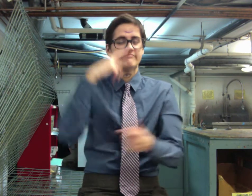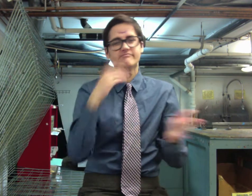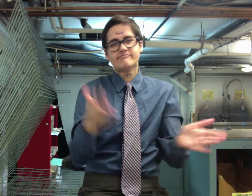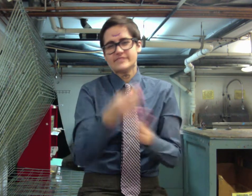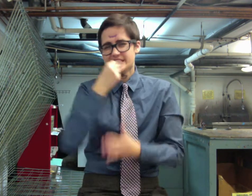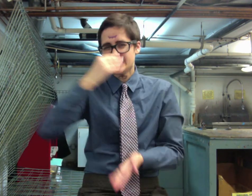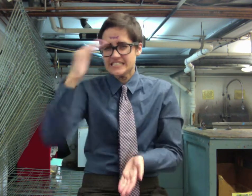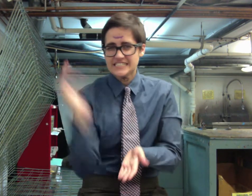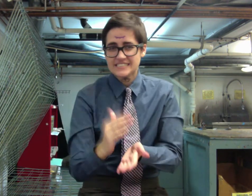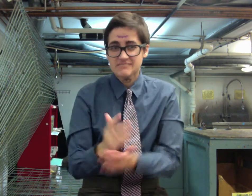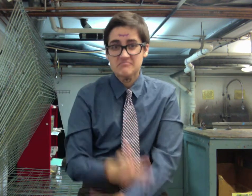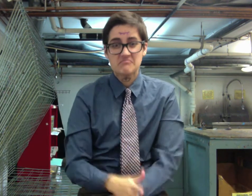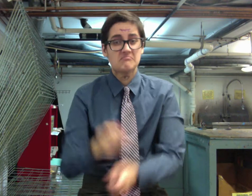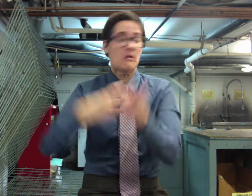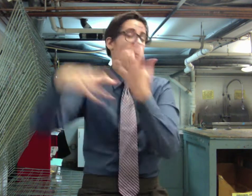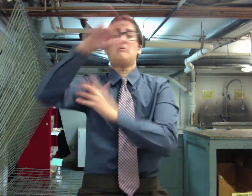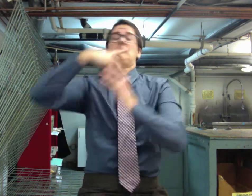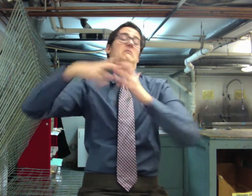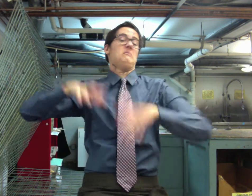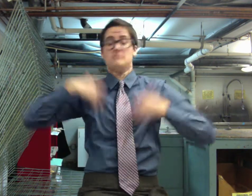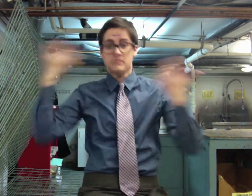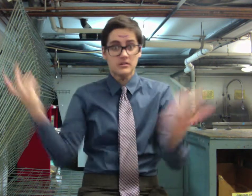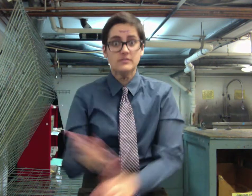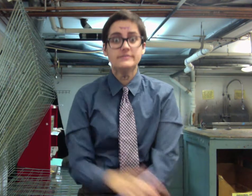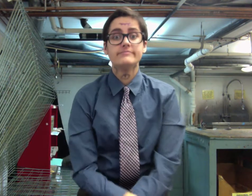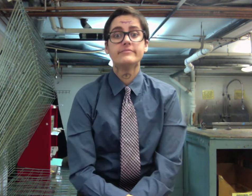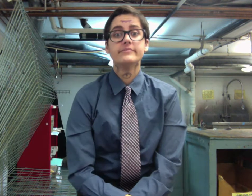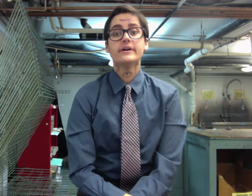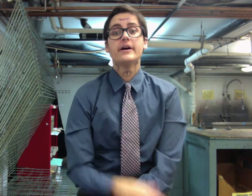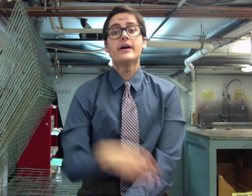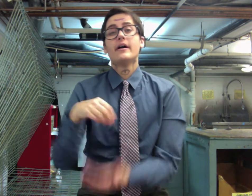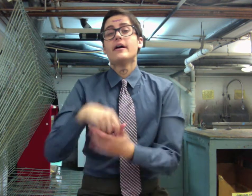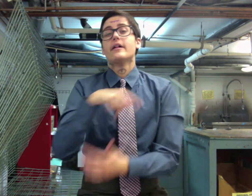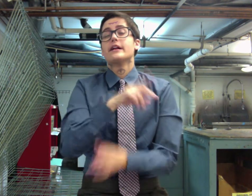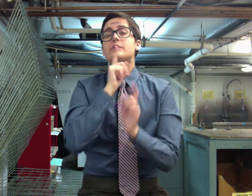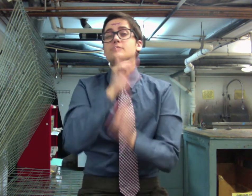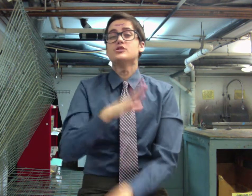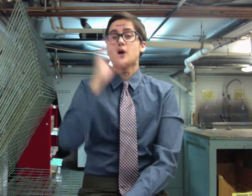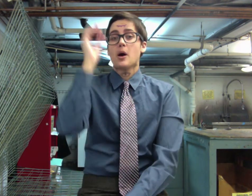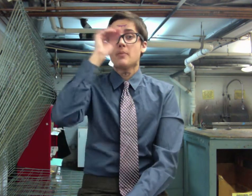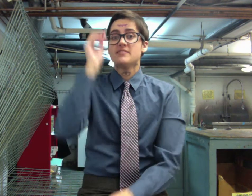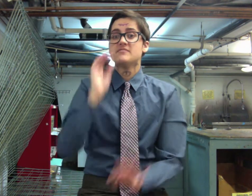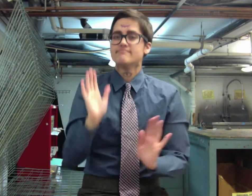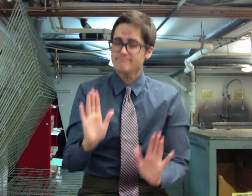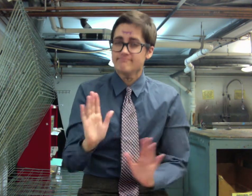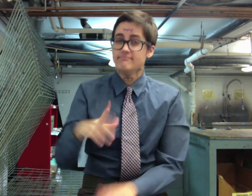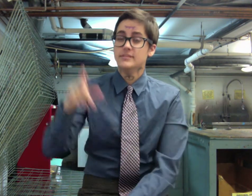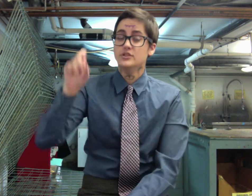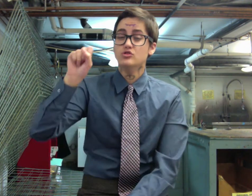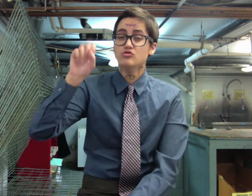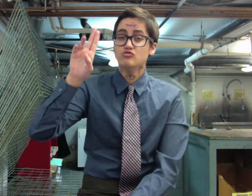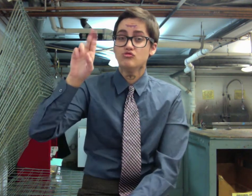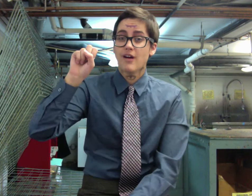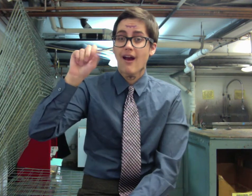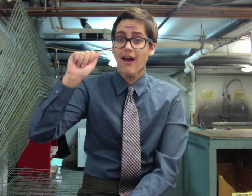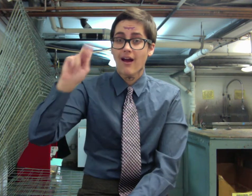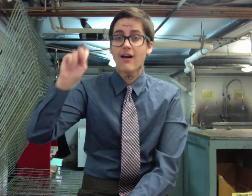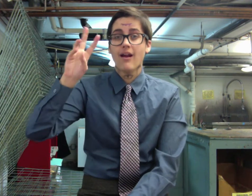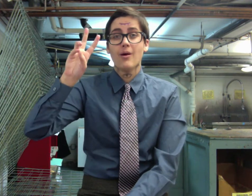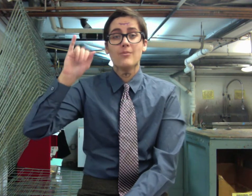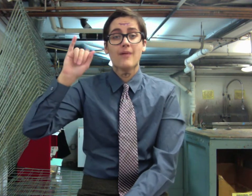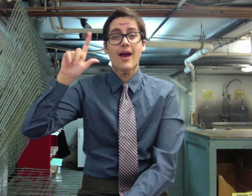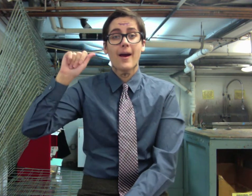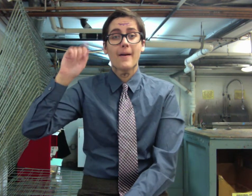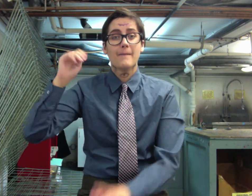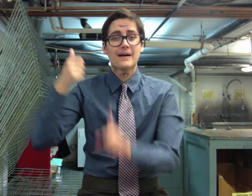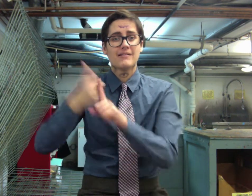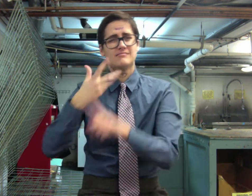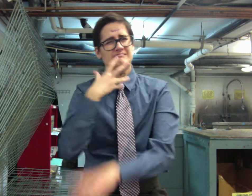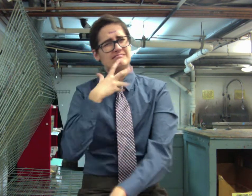incentive to eat a bit less. In this reporter's opinion, Susan Wilman is dangerously